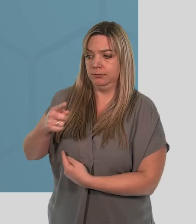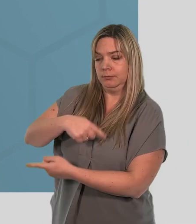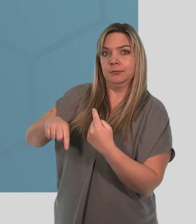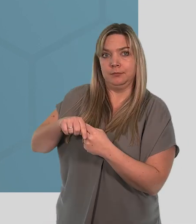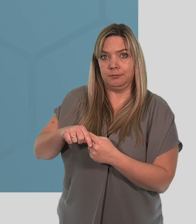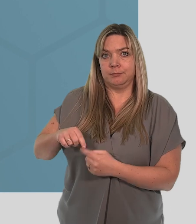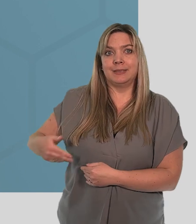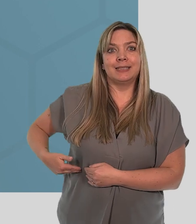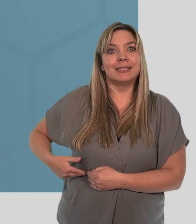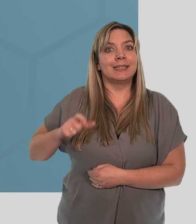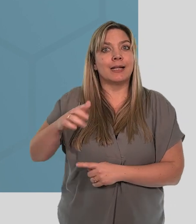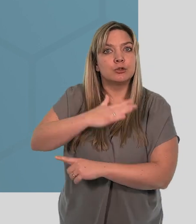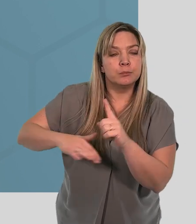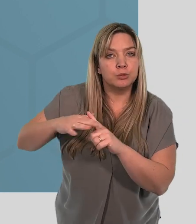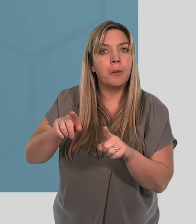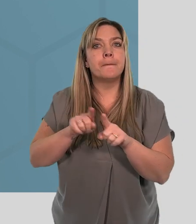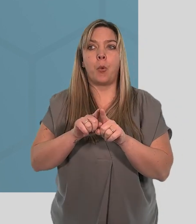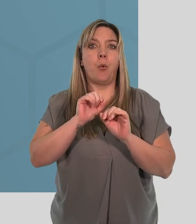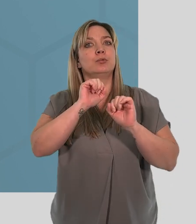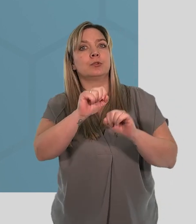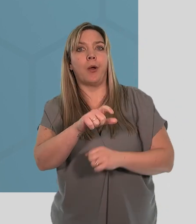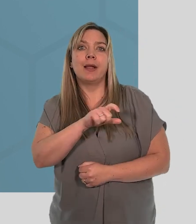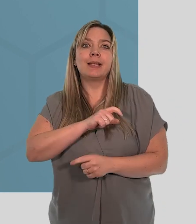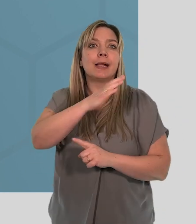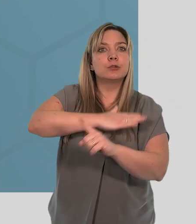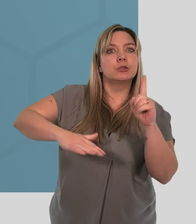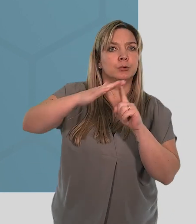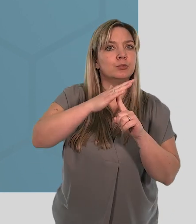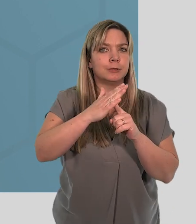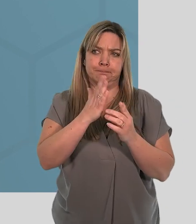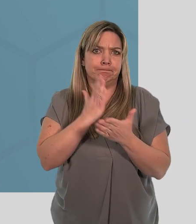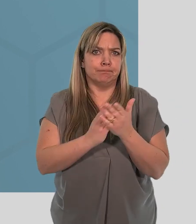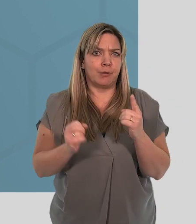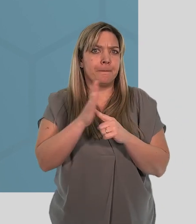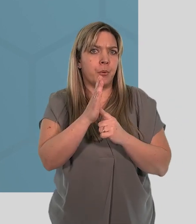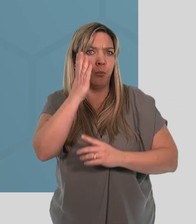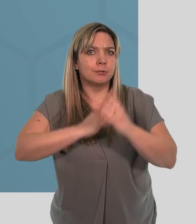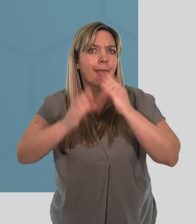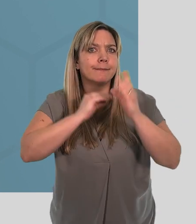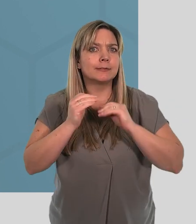Broadly, our study should hopefully put a dent in the current practice rechallenging with